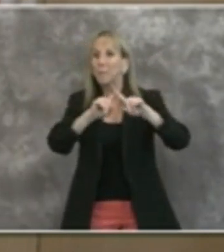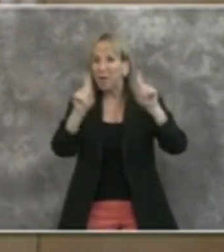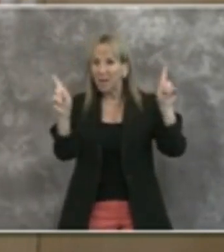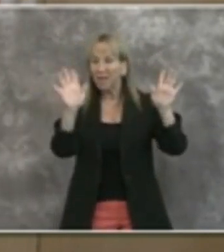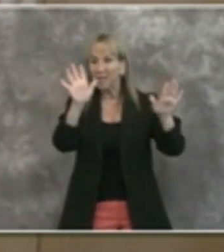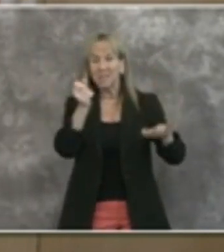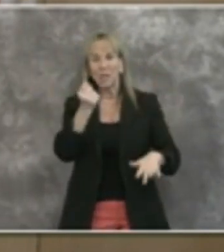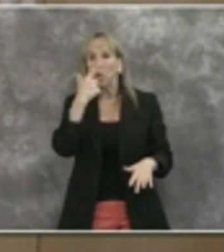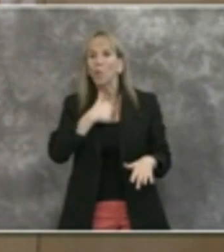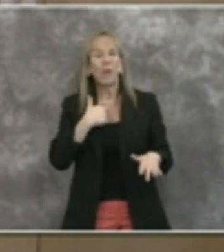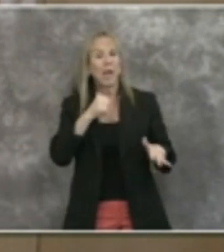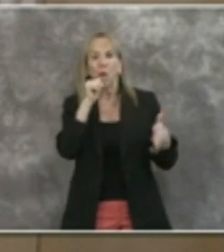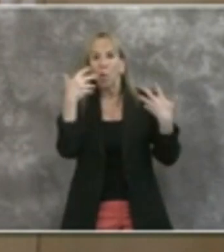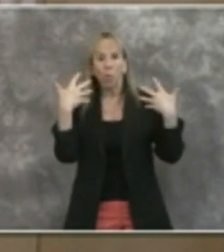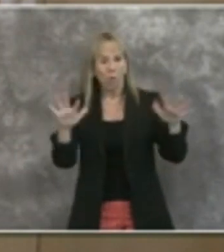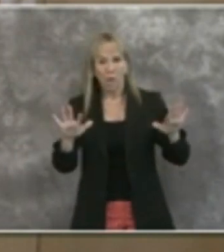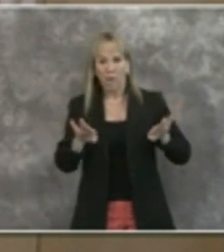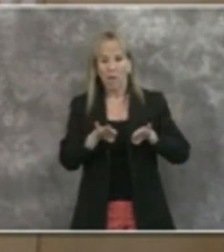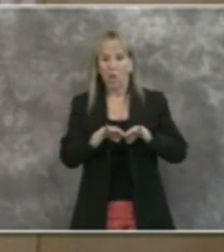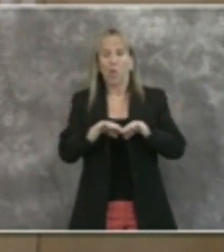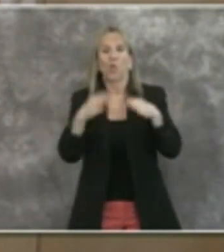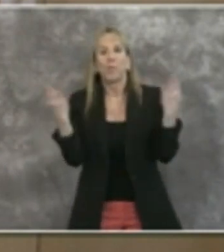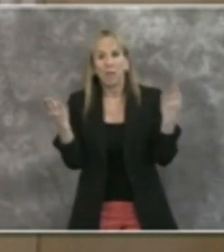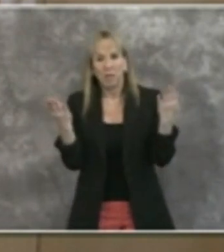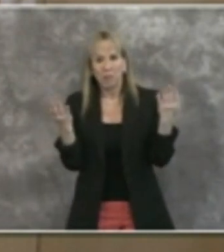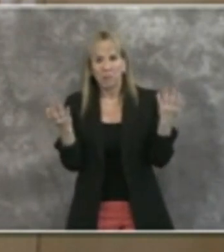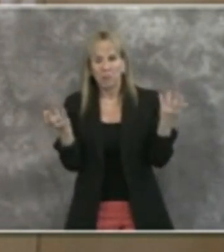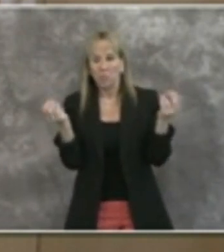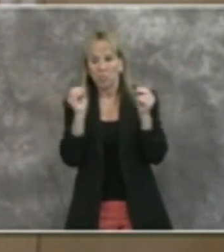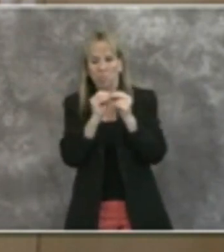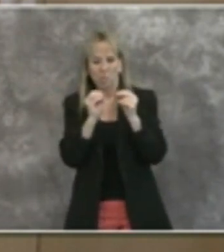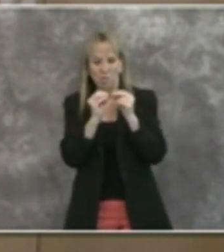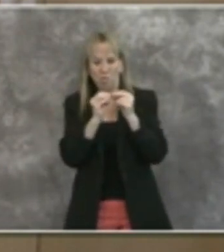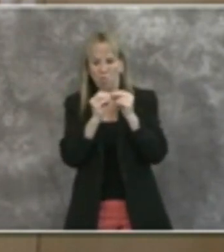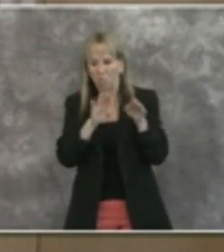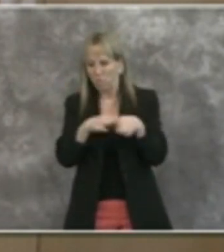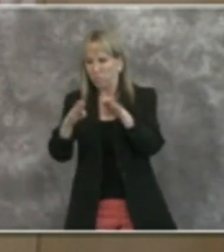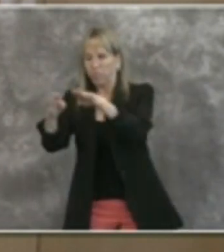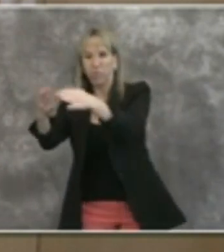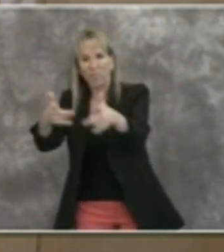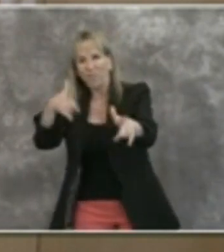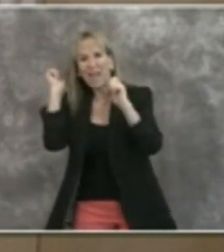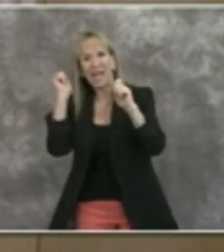SOME OF THAT WITH TRYING TO STRIKE A BALANCE. WE'RE TRYING TO STRIKE THAT BALANCE BUT WE